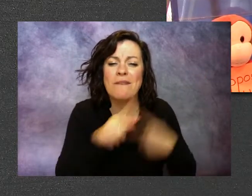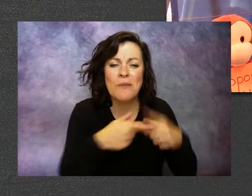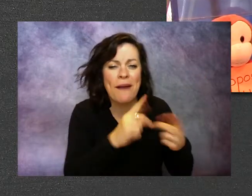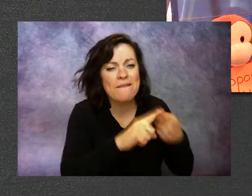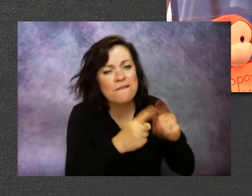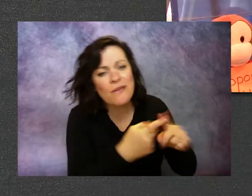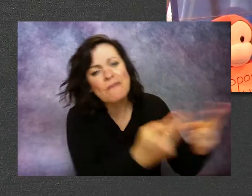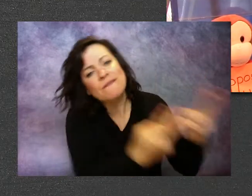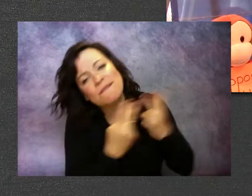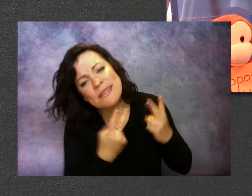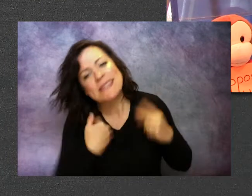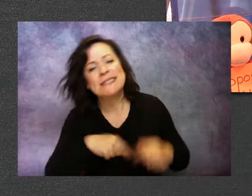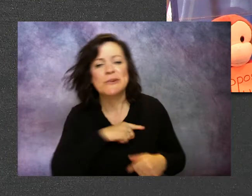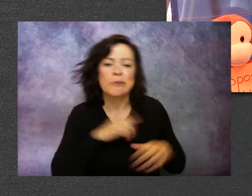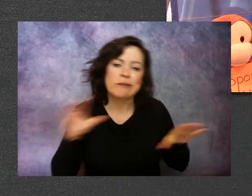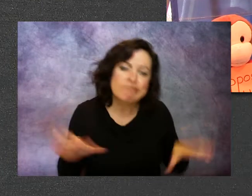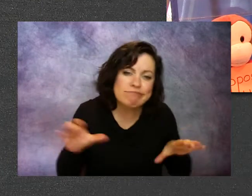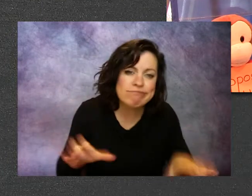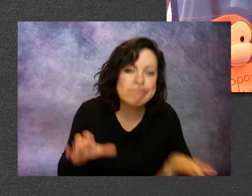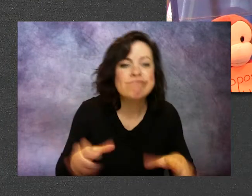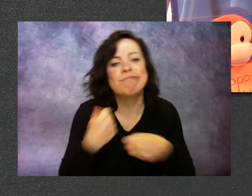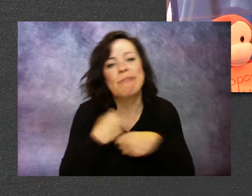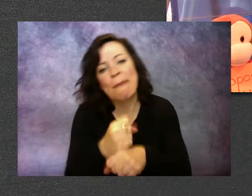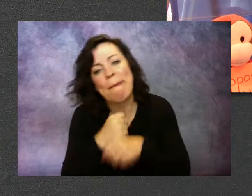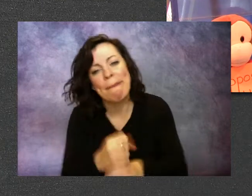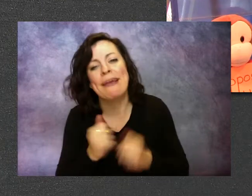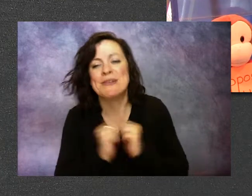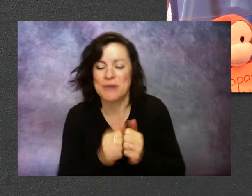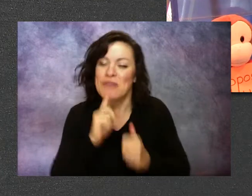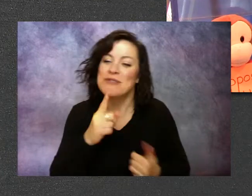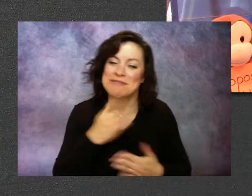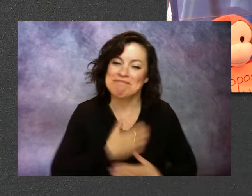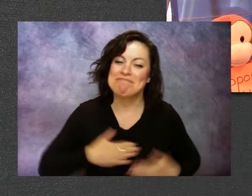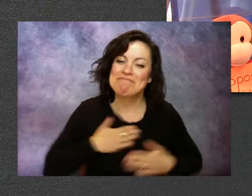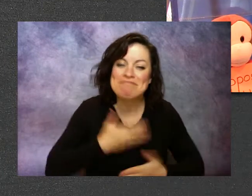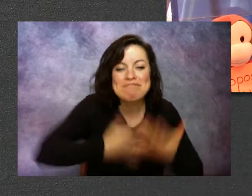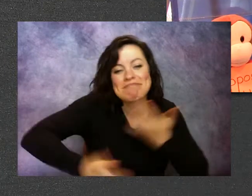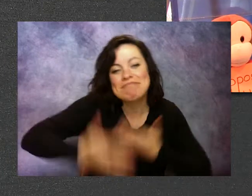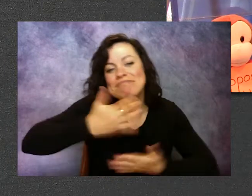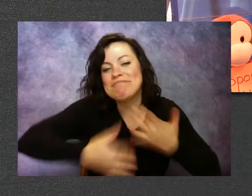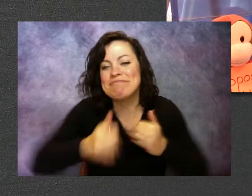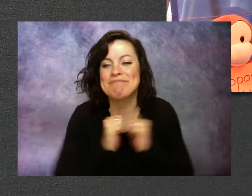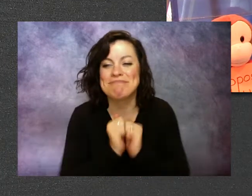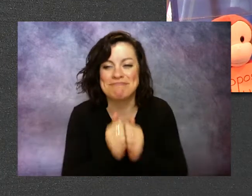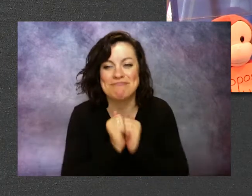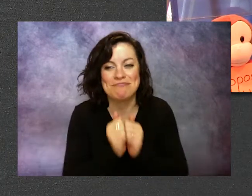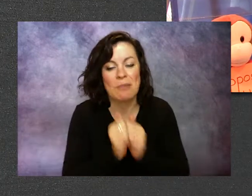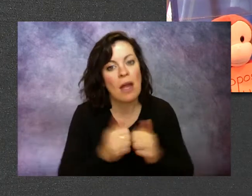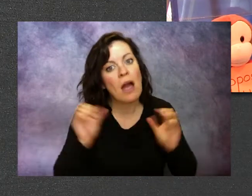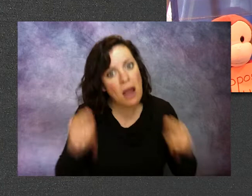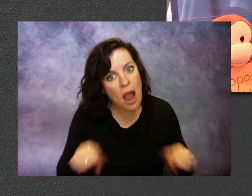an activity with them. You know, hanging out with your friends can help you learn how to get along with others,